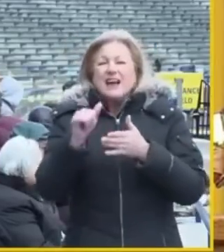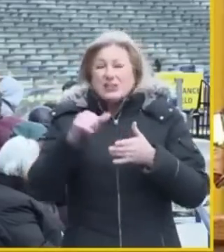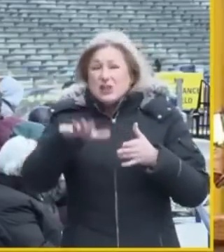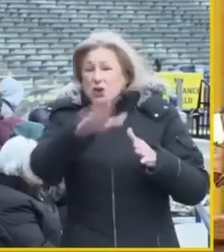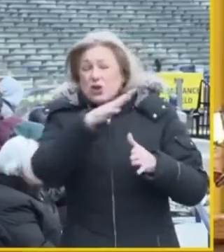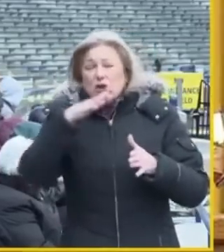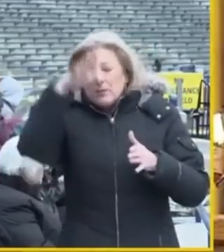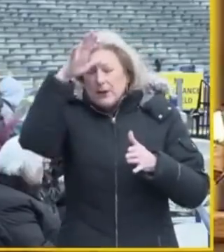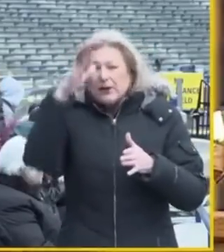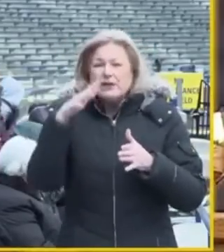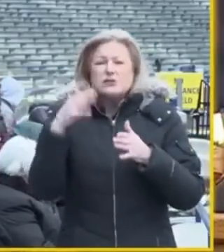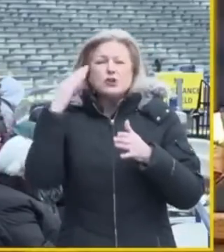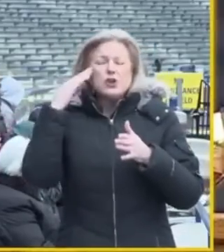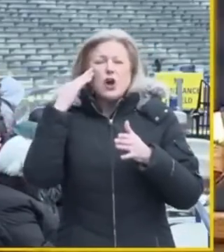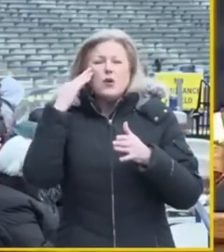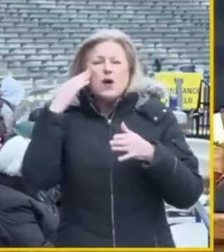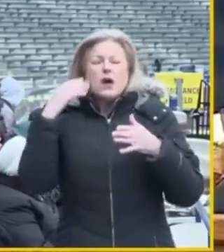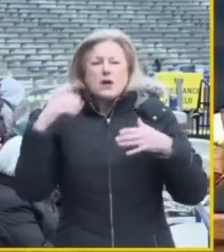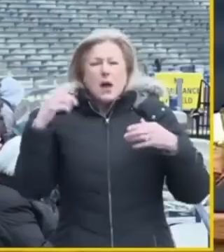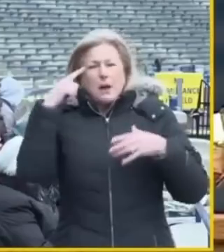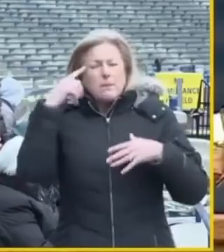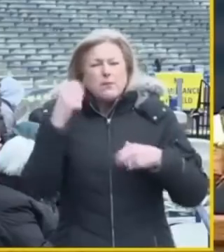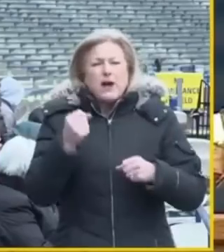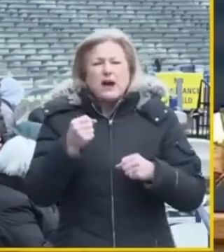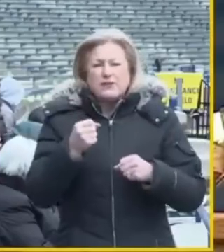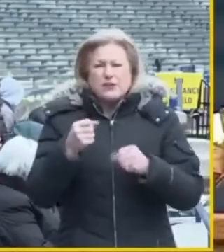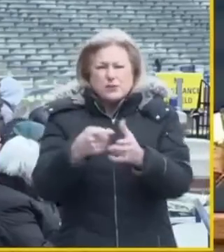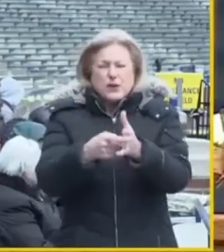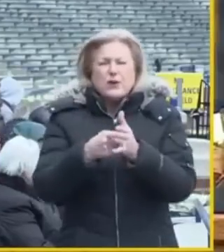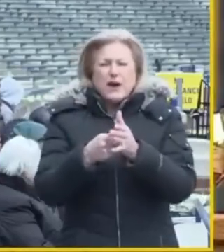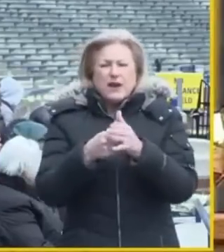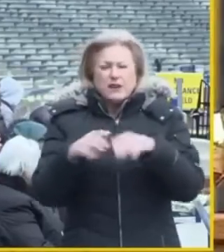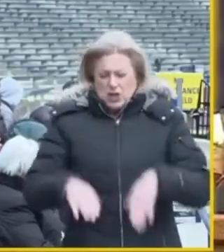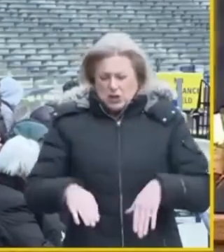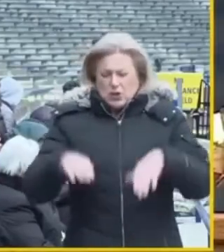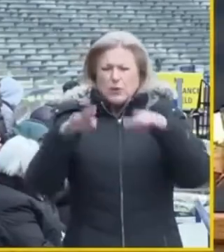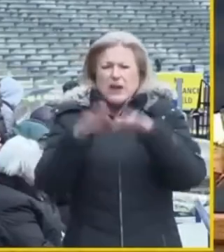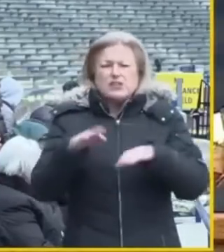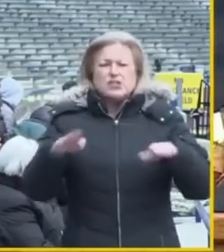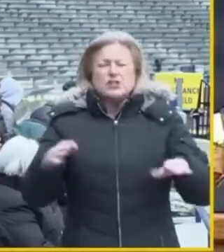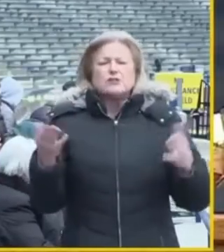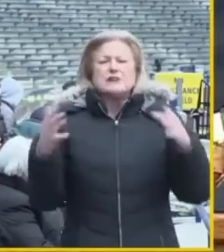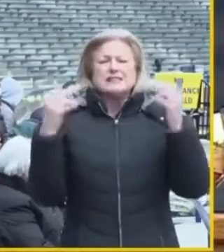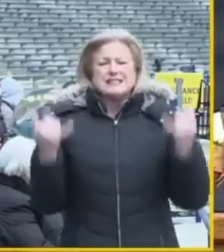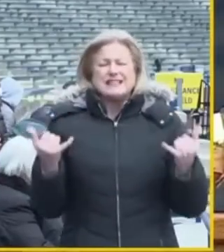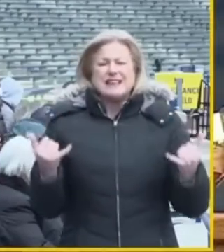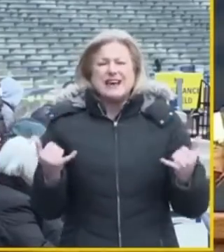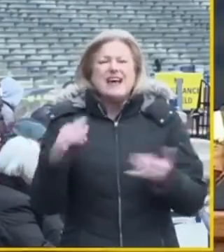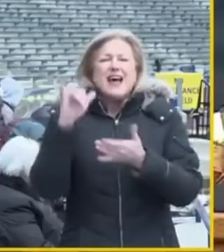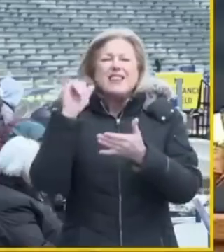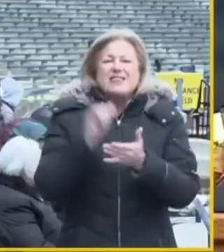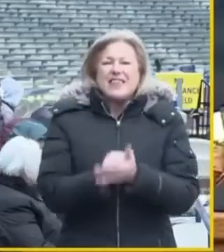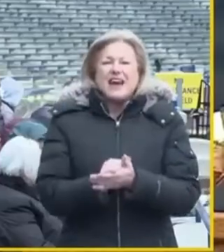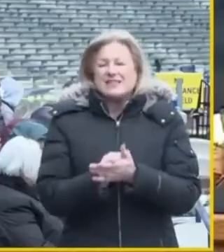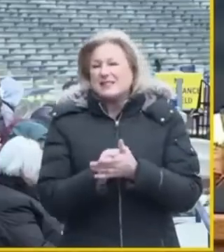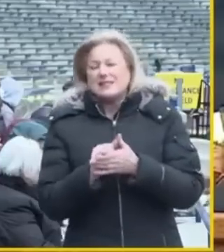bravery is required to raise a child in today's world. That is an understatement.